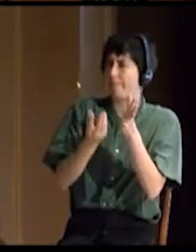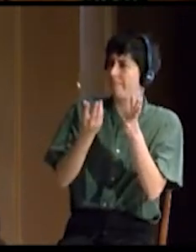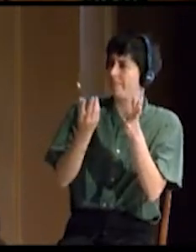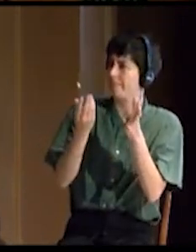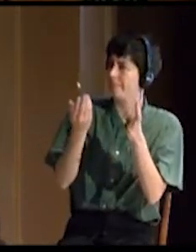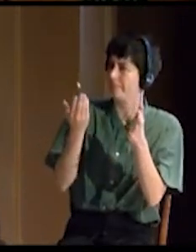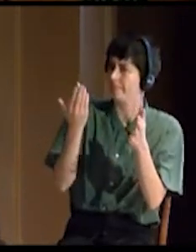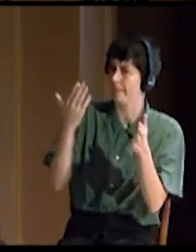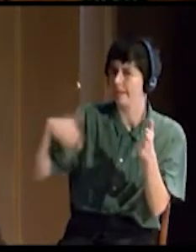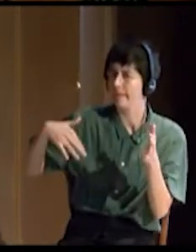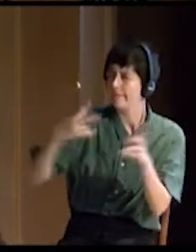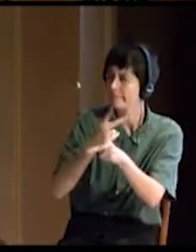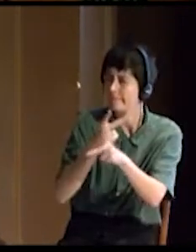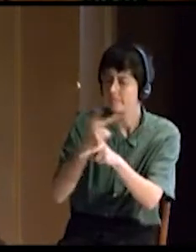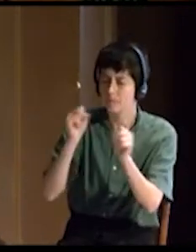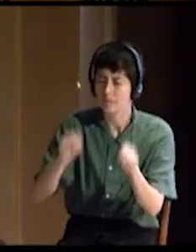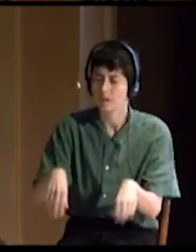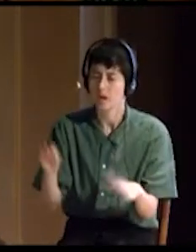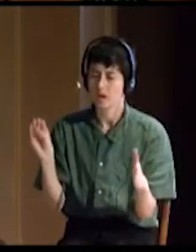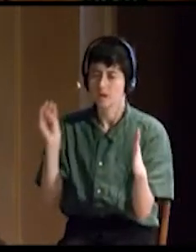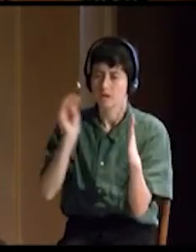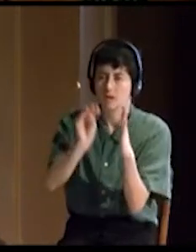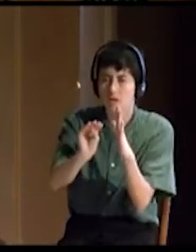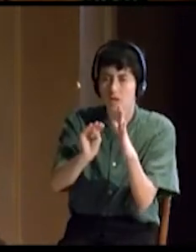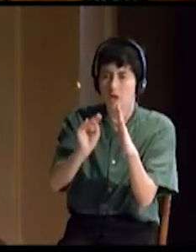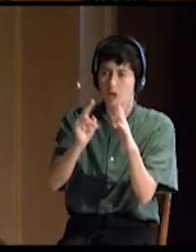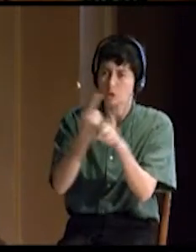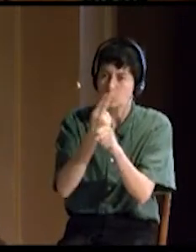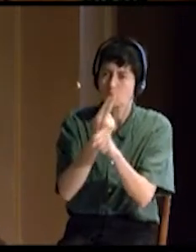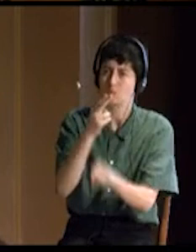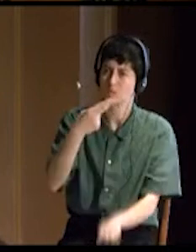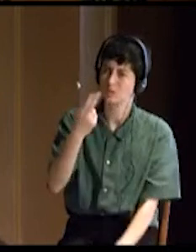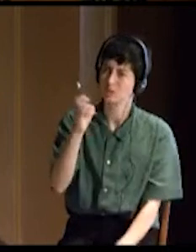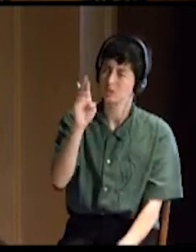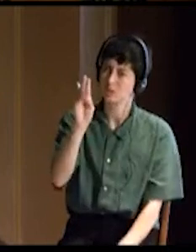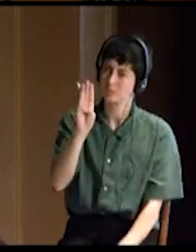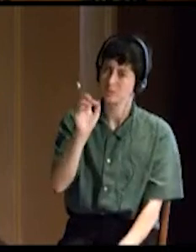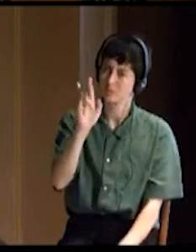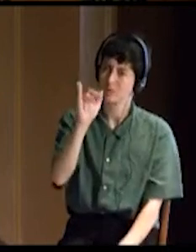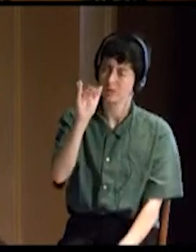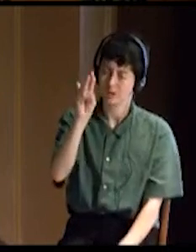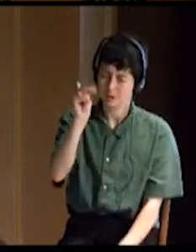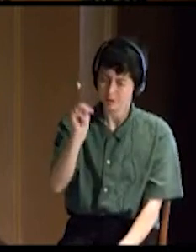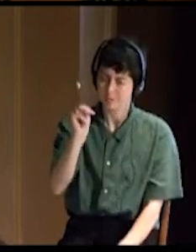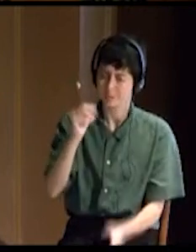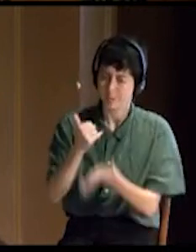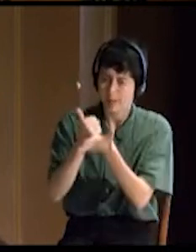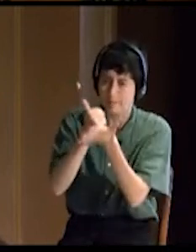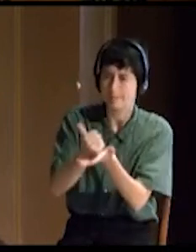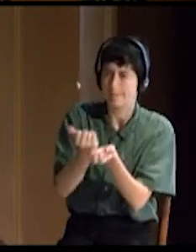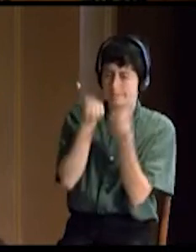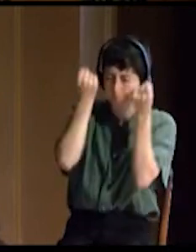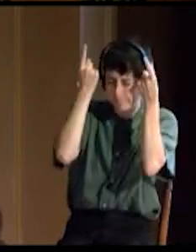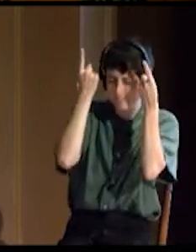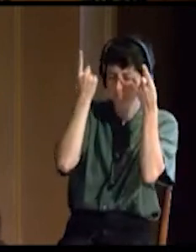the US National Herbarium here at this museum. And lucky for me, it holds the second largest collection